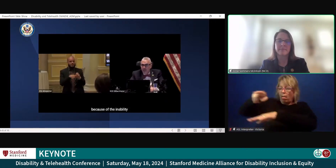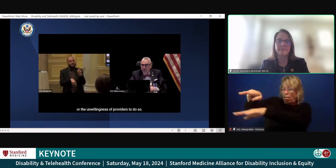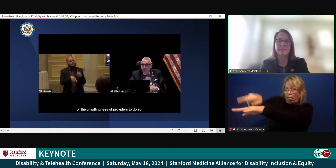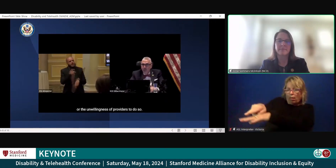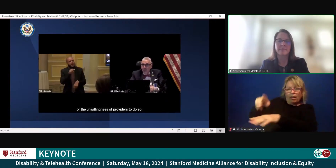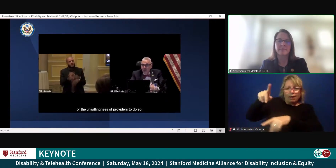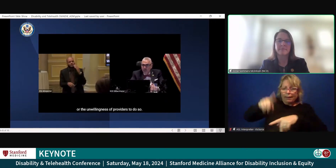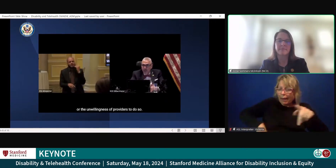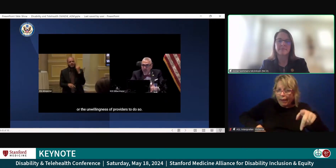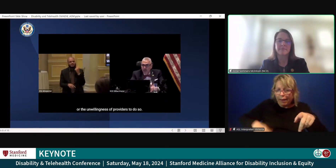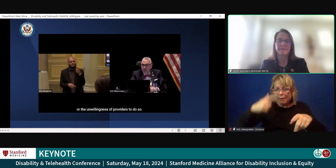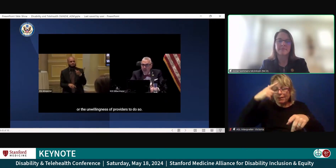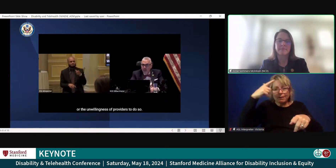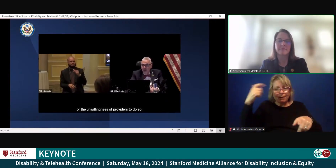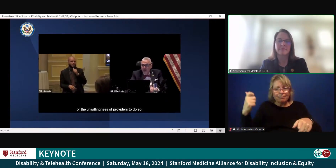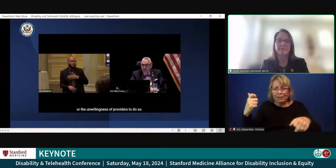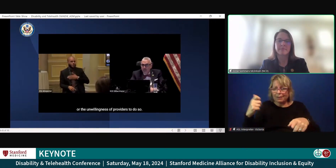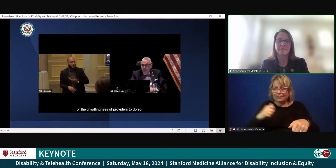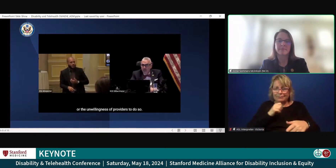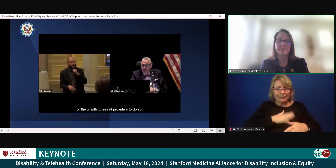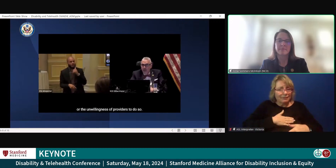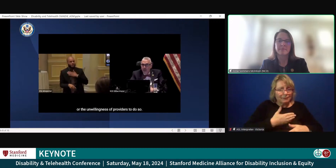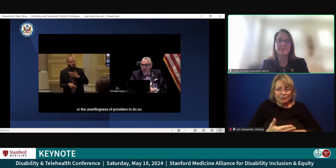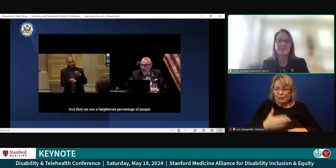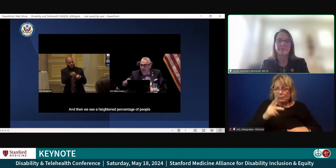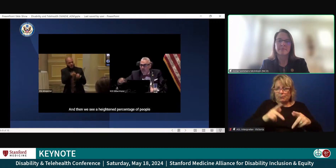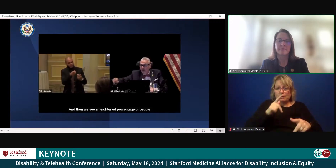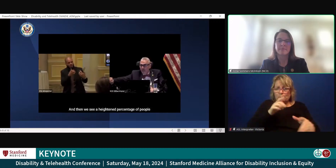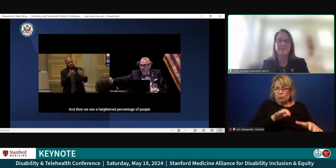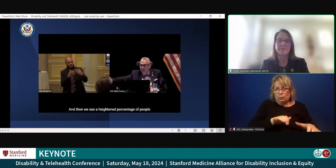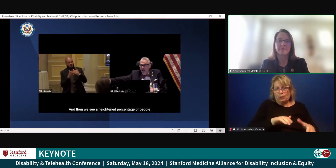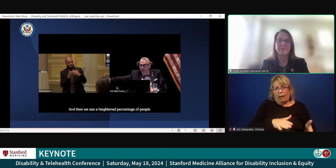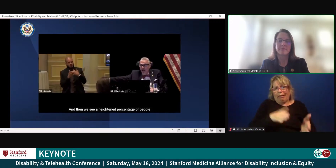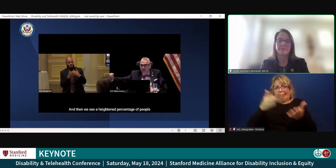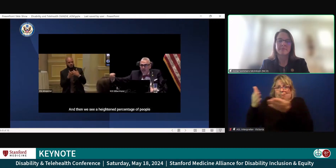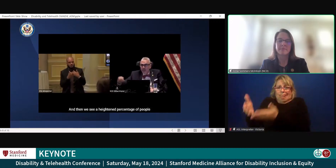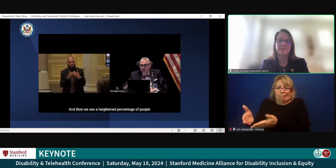the inability or the unwillingness providers to do so. And then we see